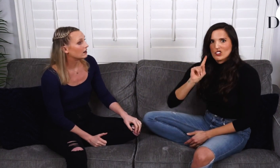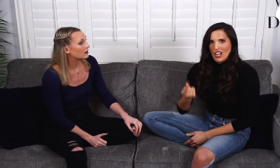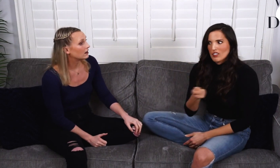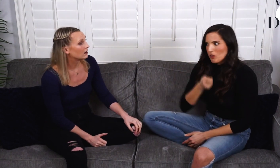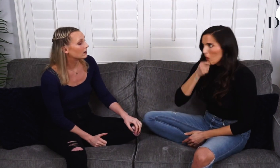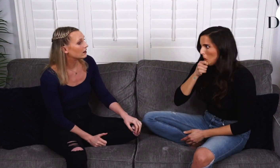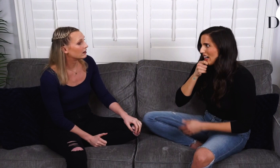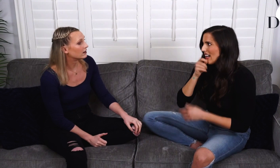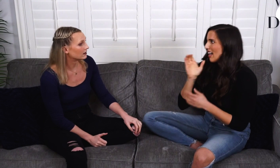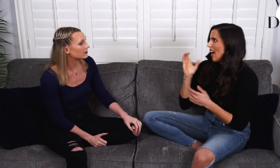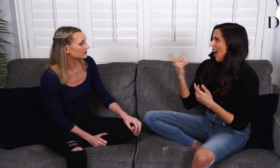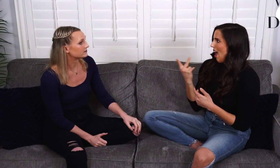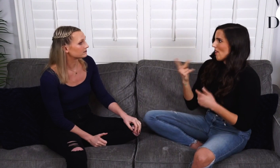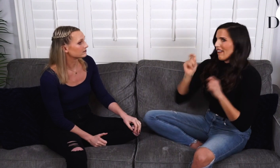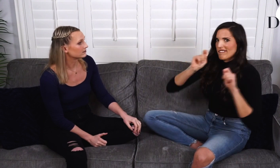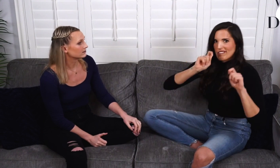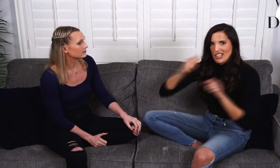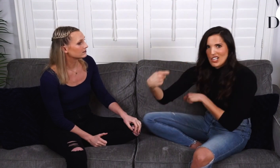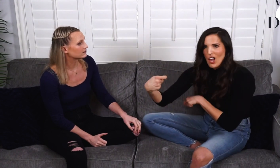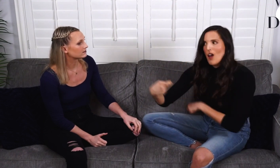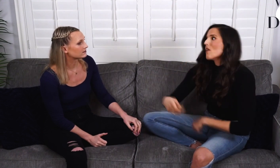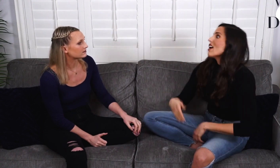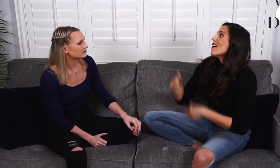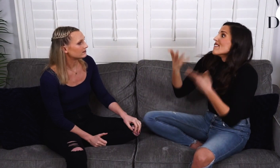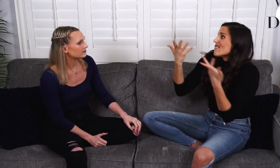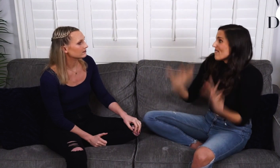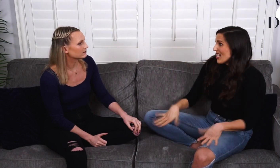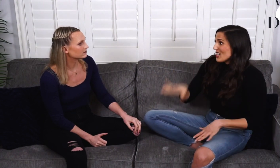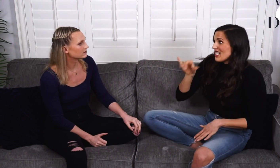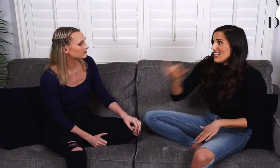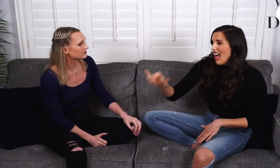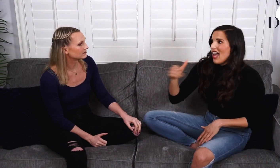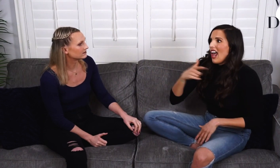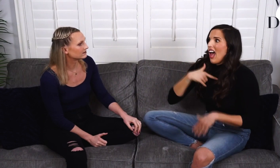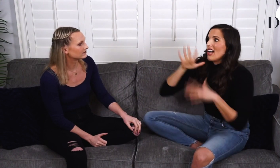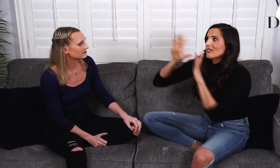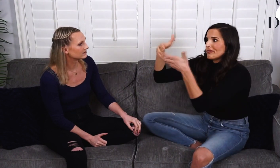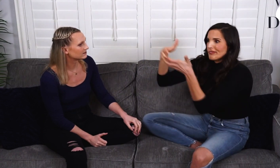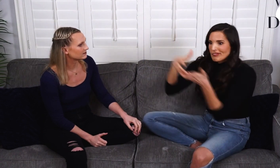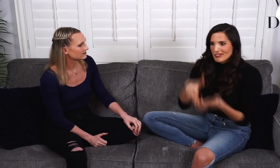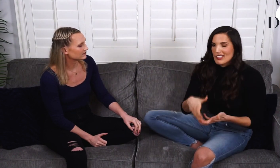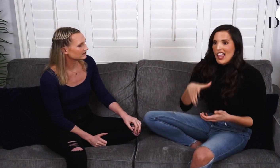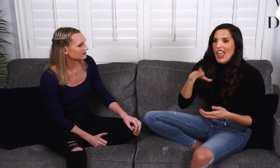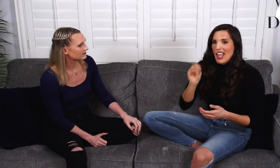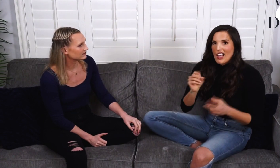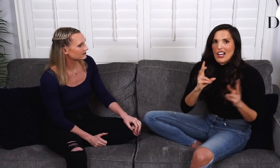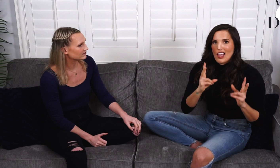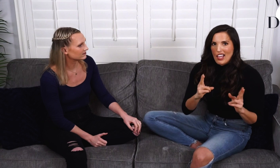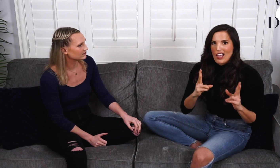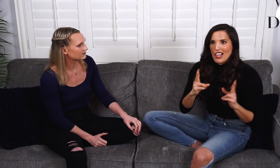hours of just recording our episodes and when we finish that, I'll take all that and edit